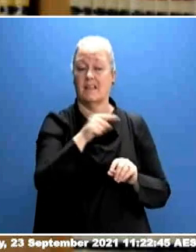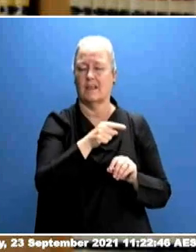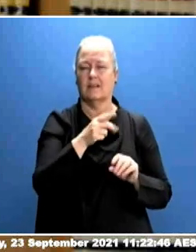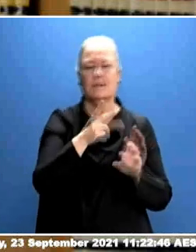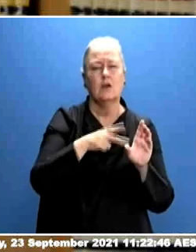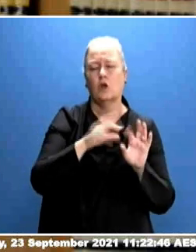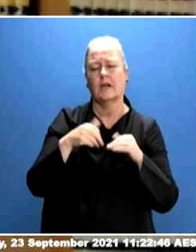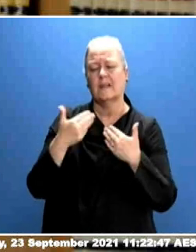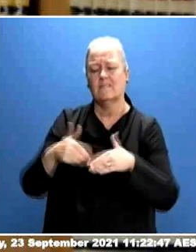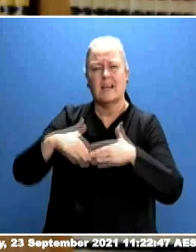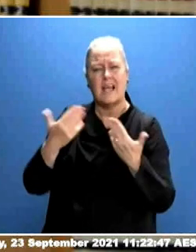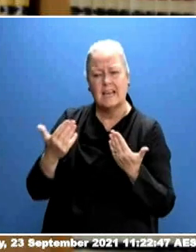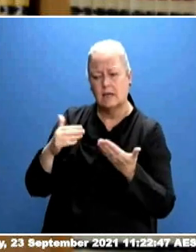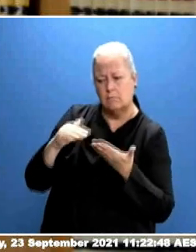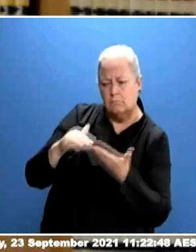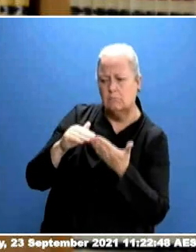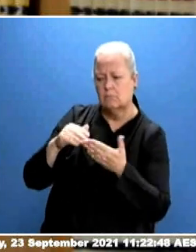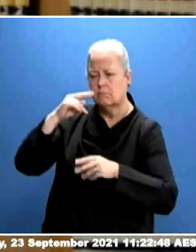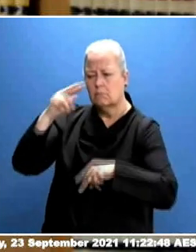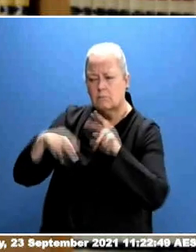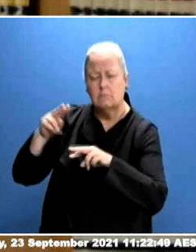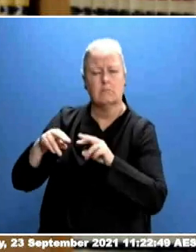nor intervention for the children at our Centre and they aren't onsite.